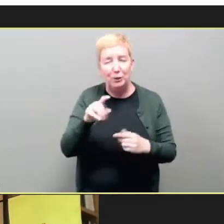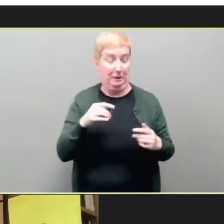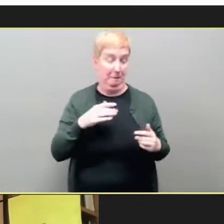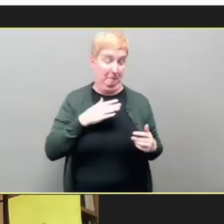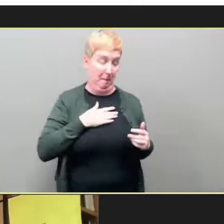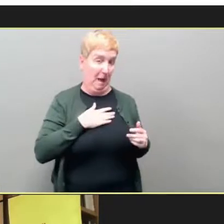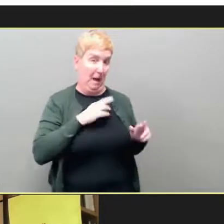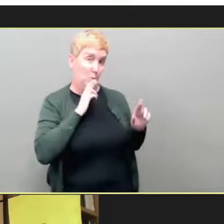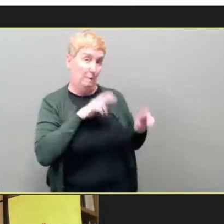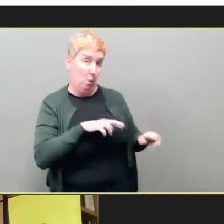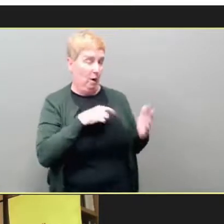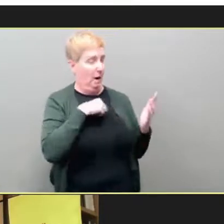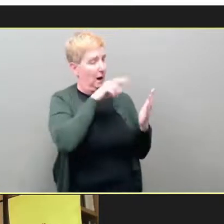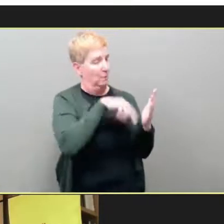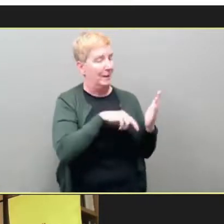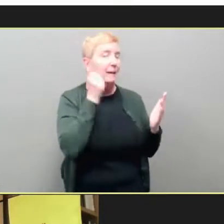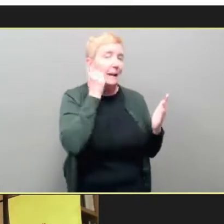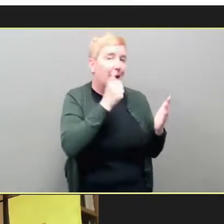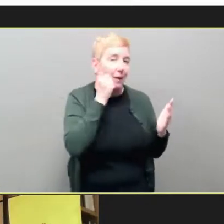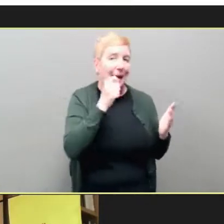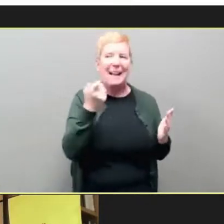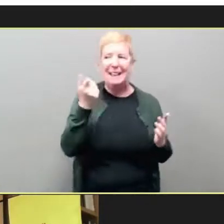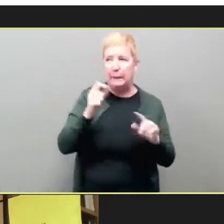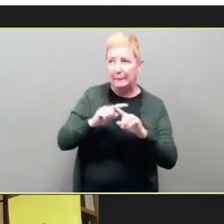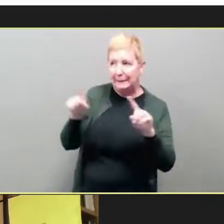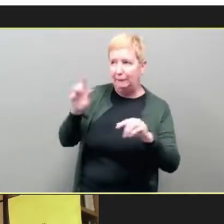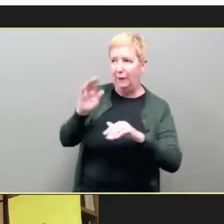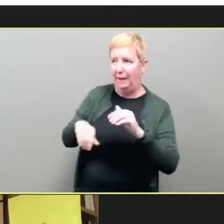little different than the press release. And so let me tell you, that's a great